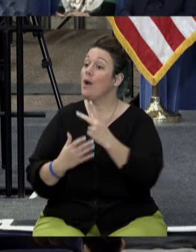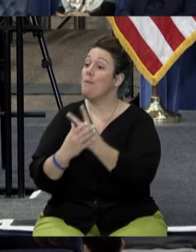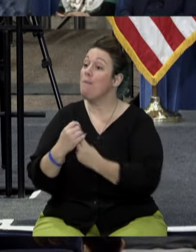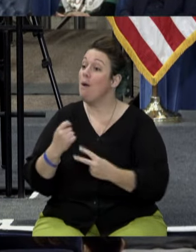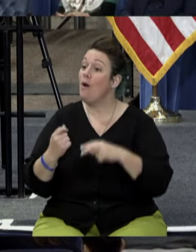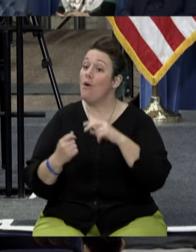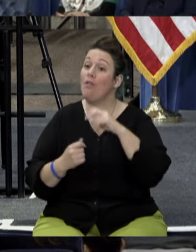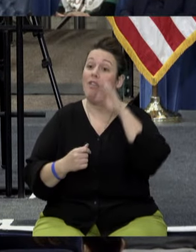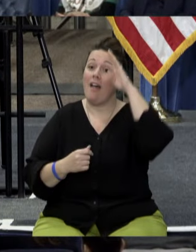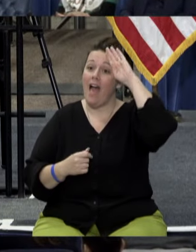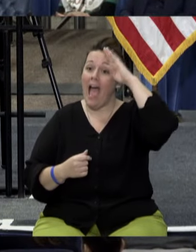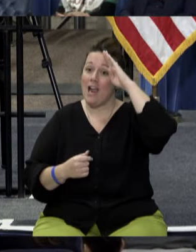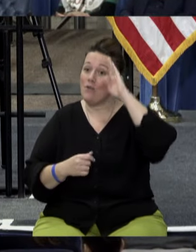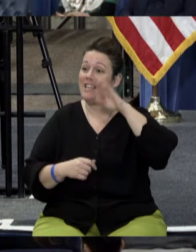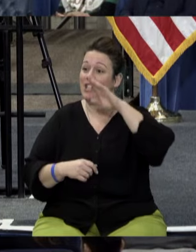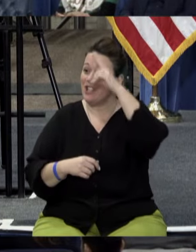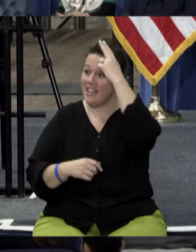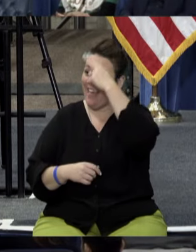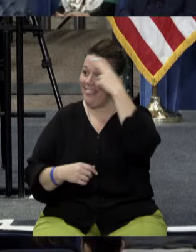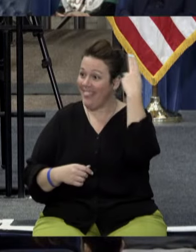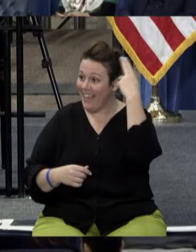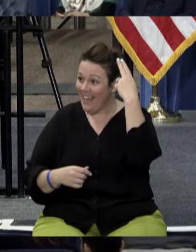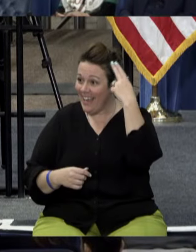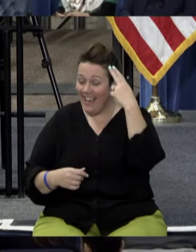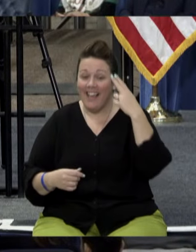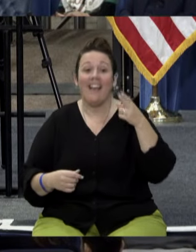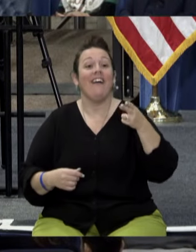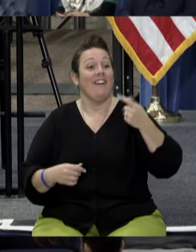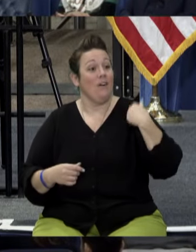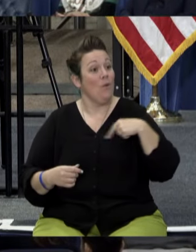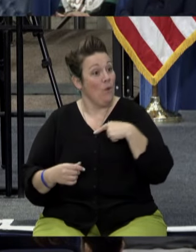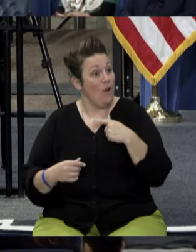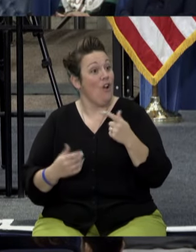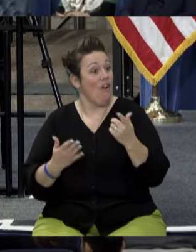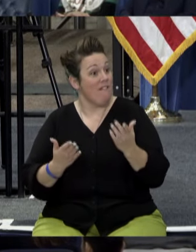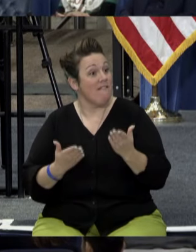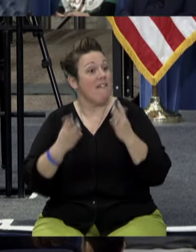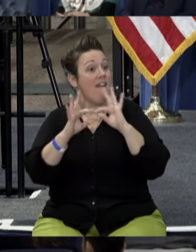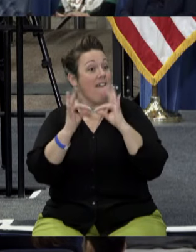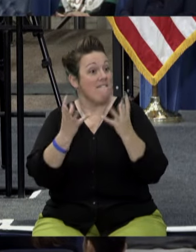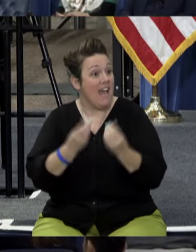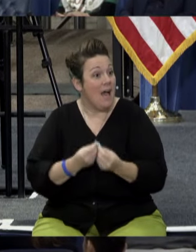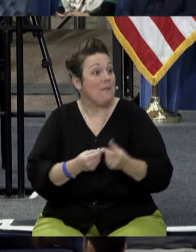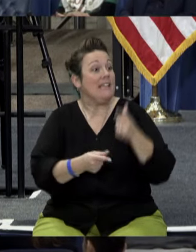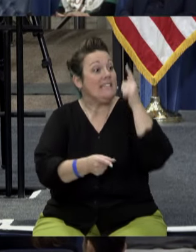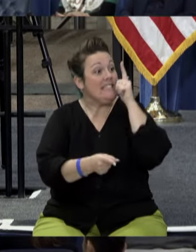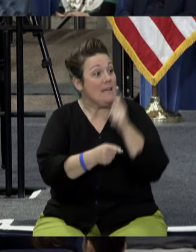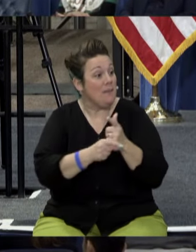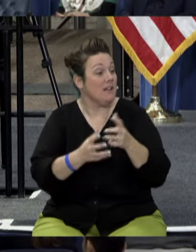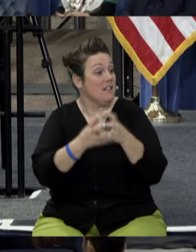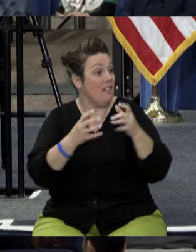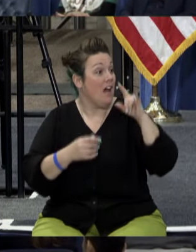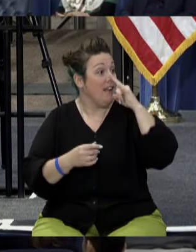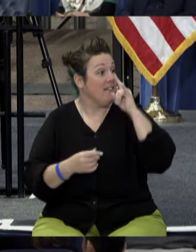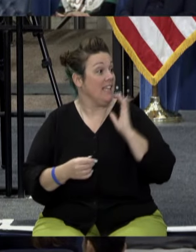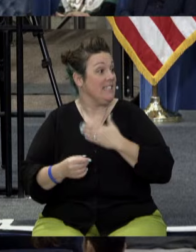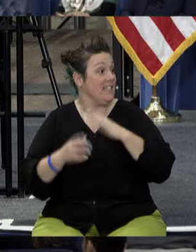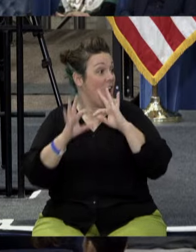Catholic. Grew up with family's siblings, eleven kids in our family, eleven kids in his family. We